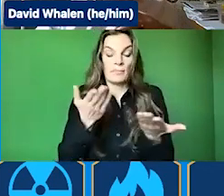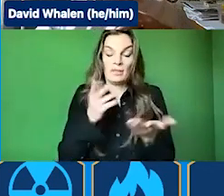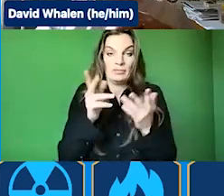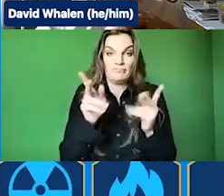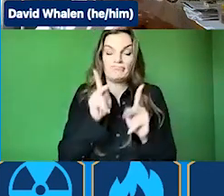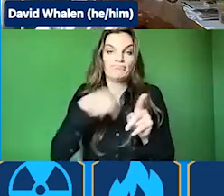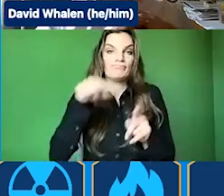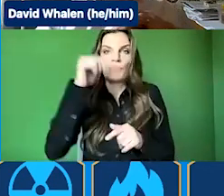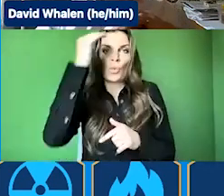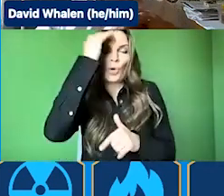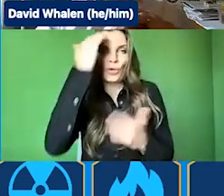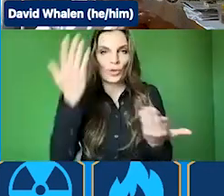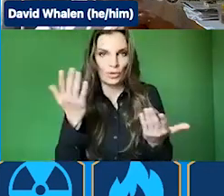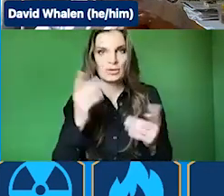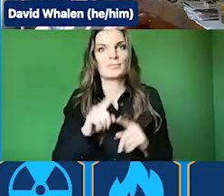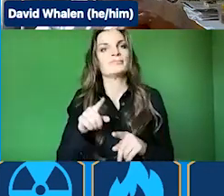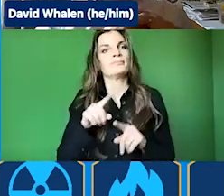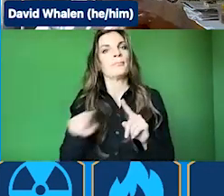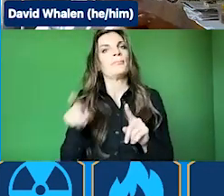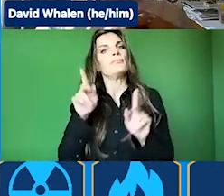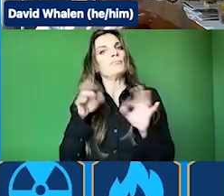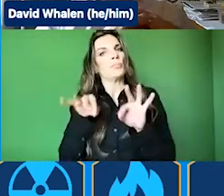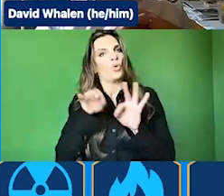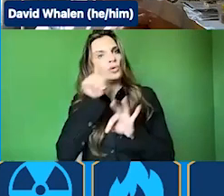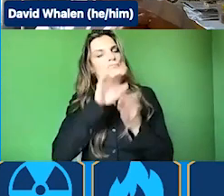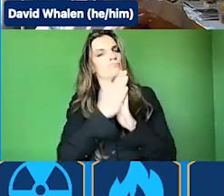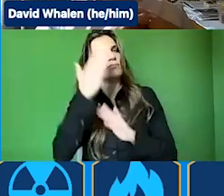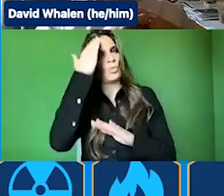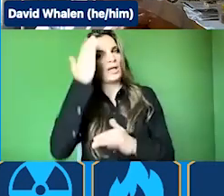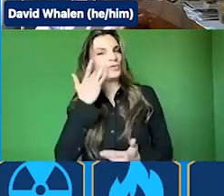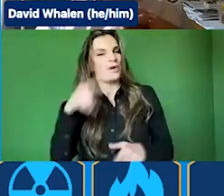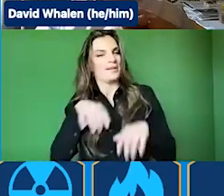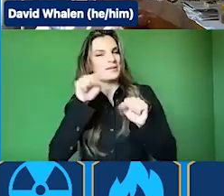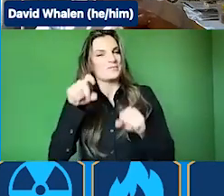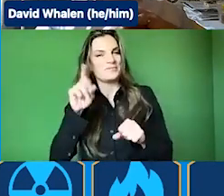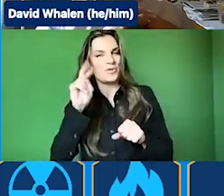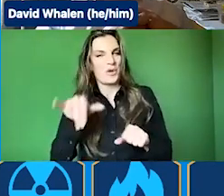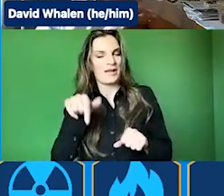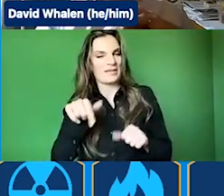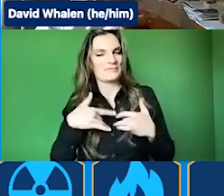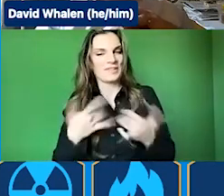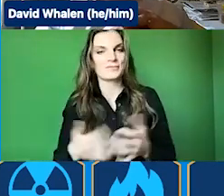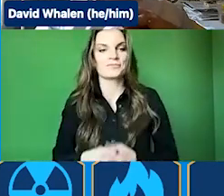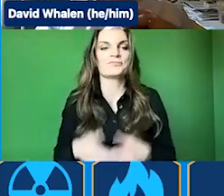for need of DRNY doing this program. How do your policies read, are they restrictive or